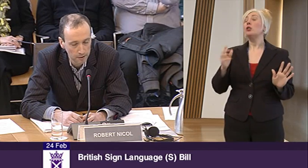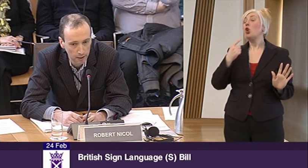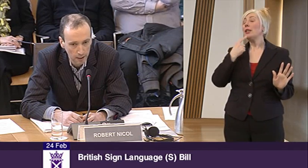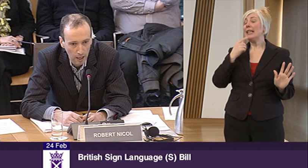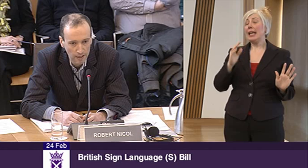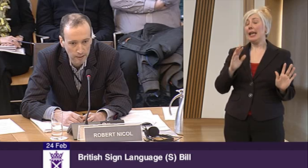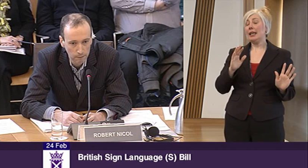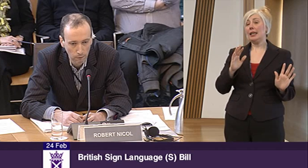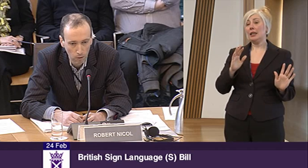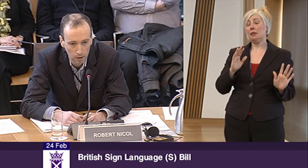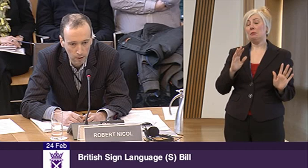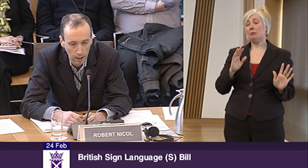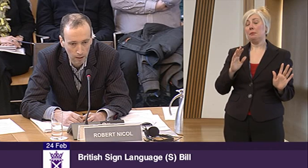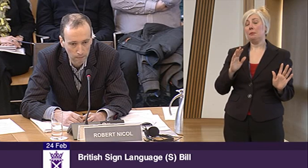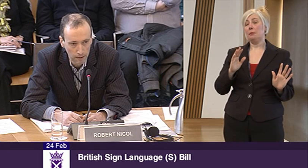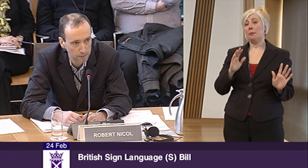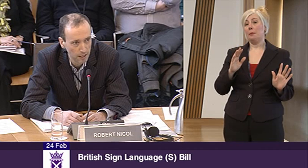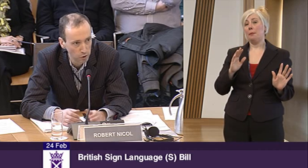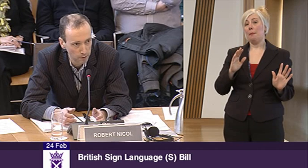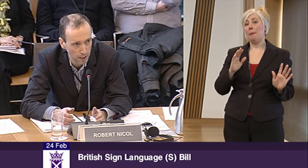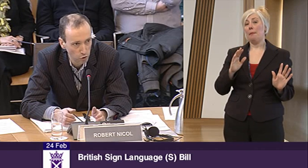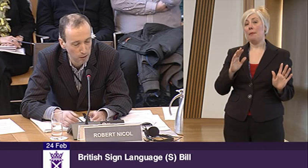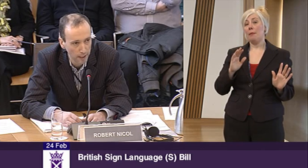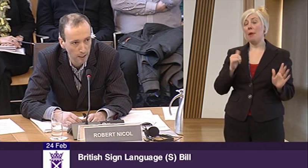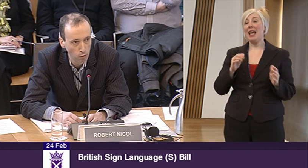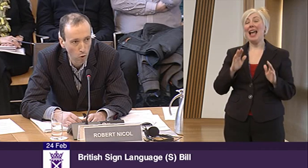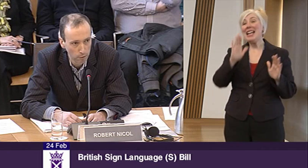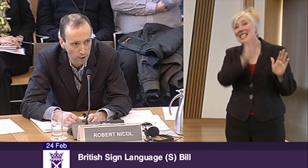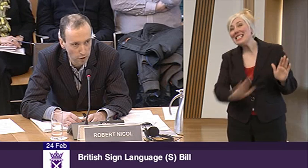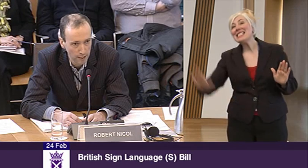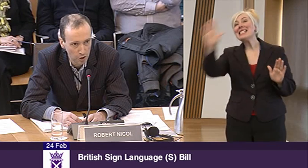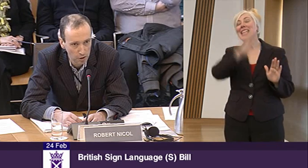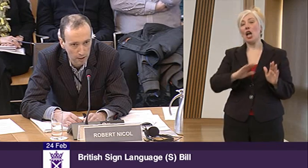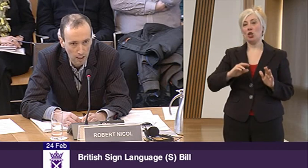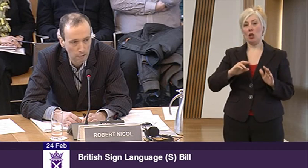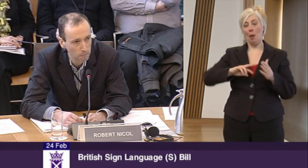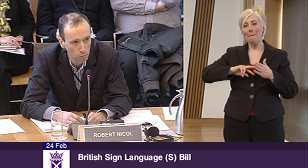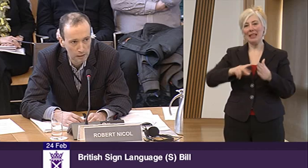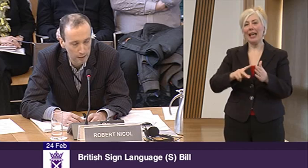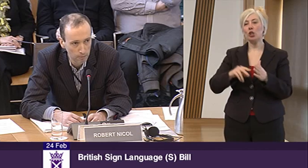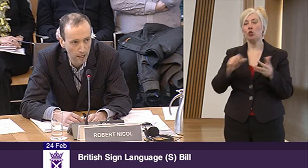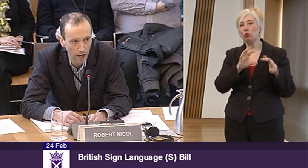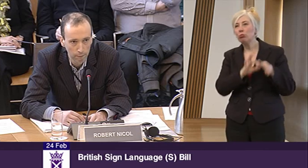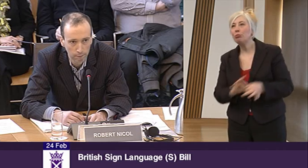not saying that there is not a potential need for national planning and co-operation, but